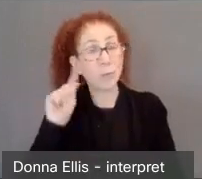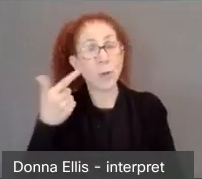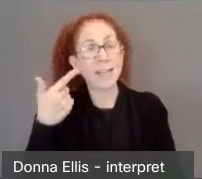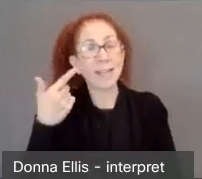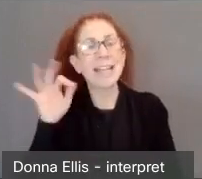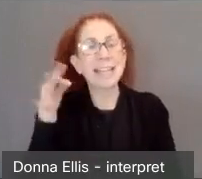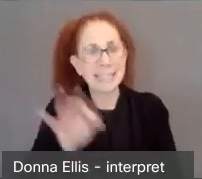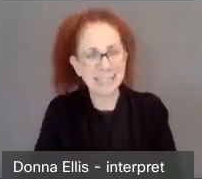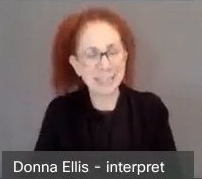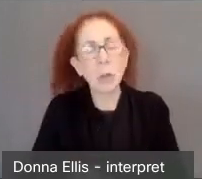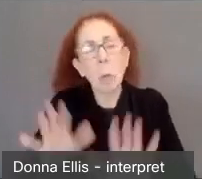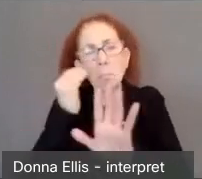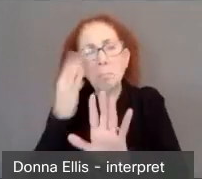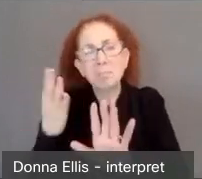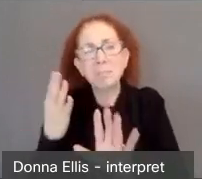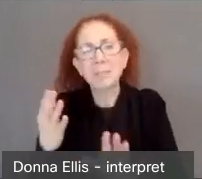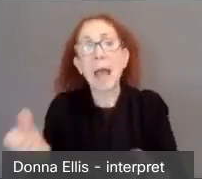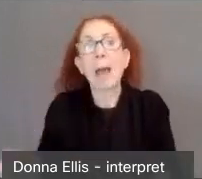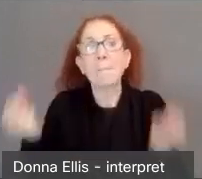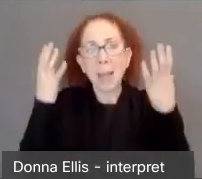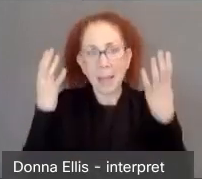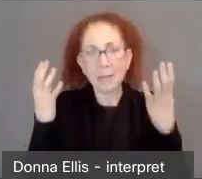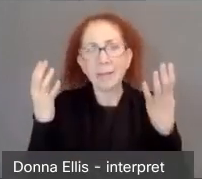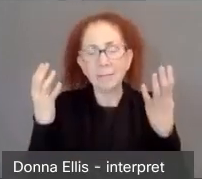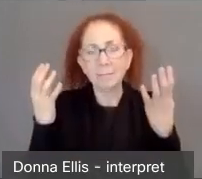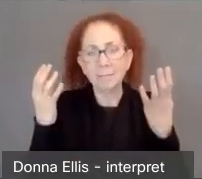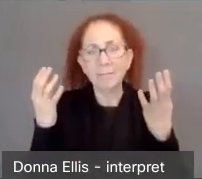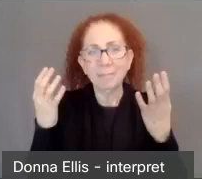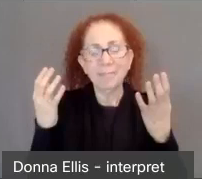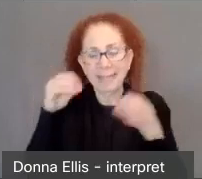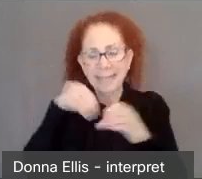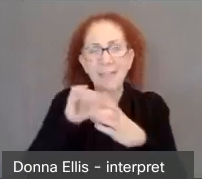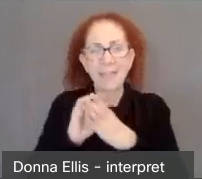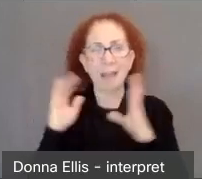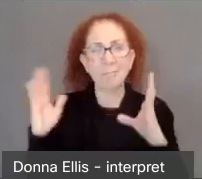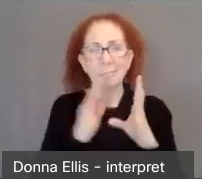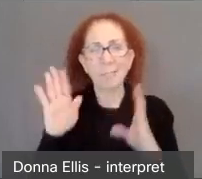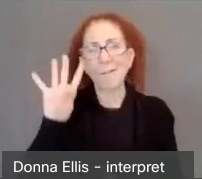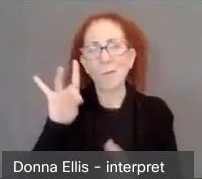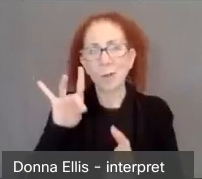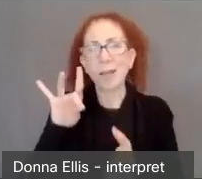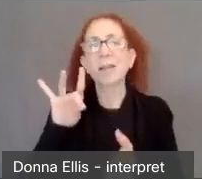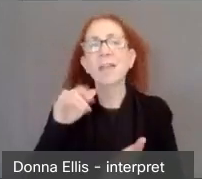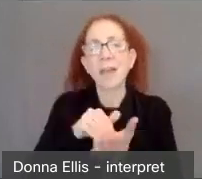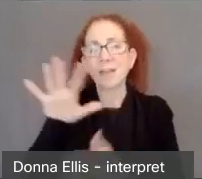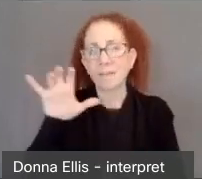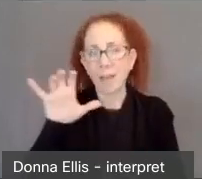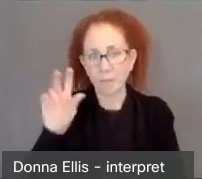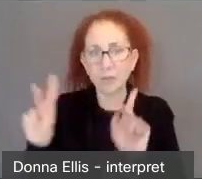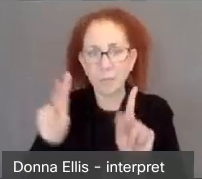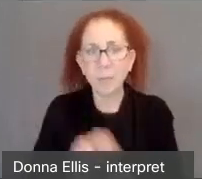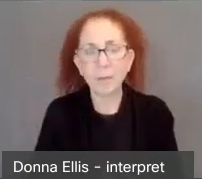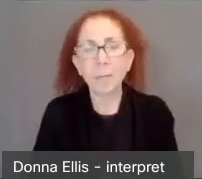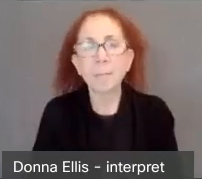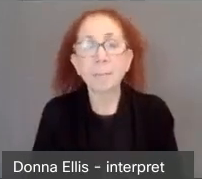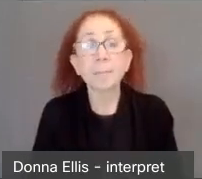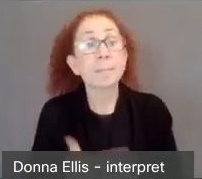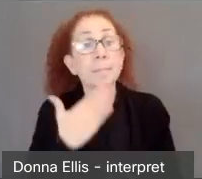So just gives you a sense of how many, how big that population is, about 48,500. thank you very much [Reporter] Thank you very much.